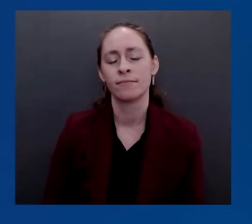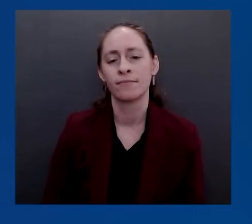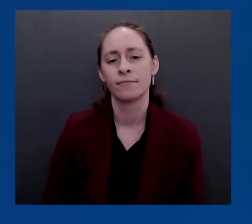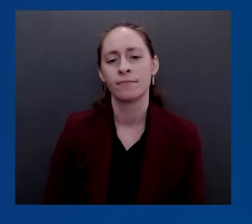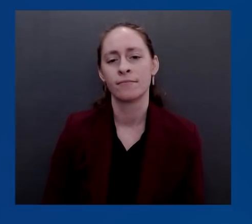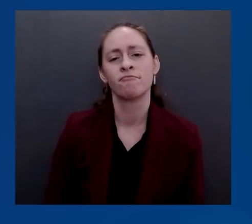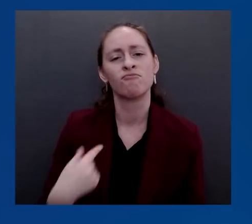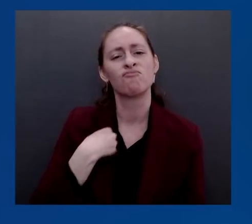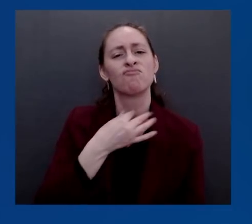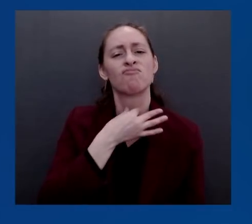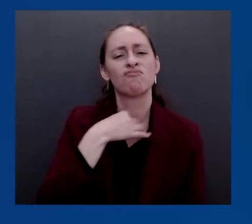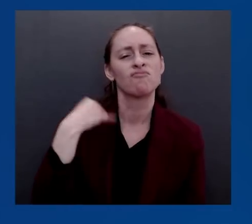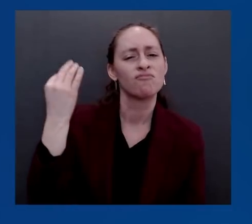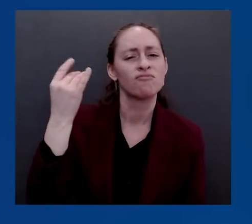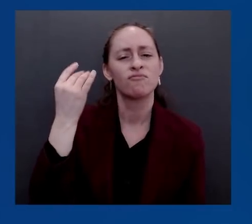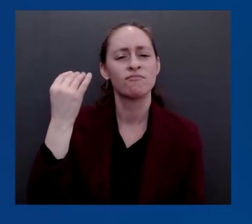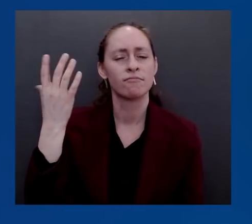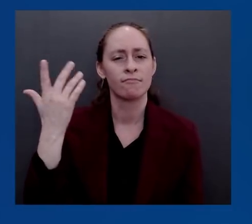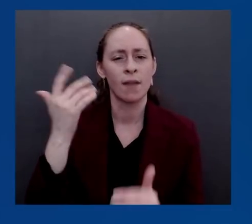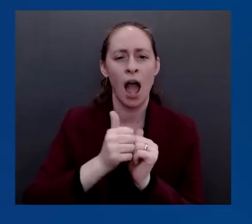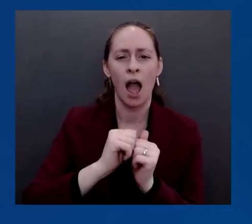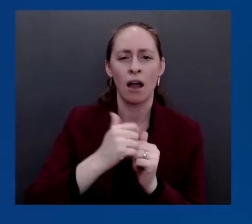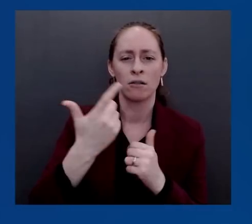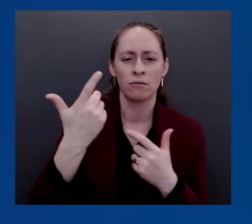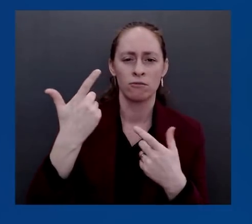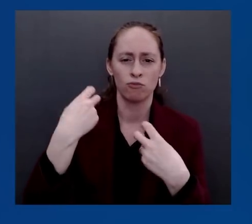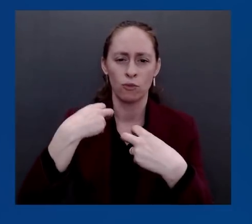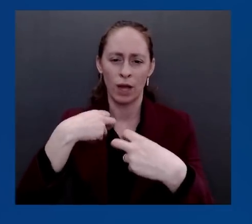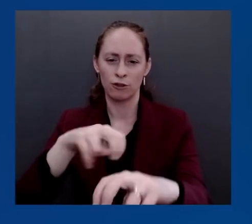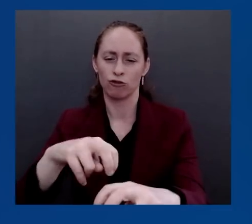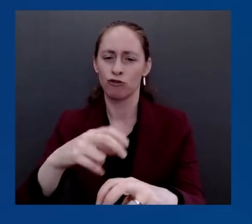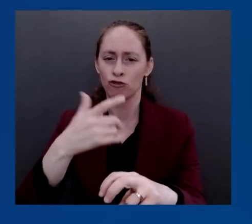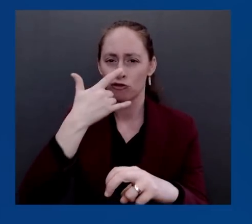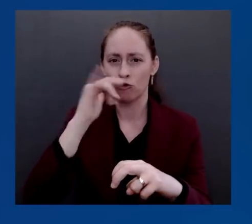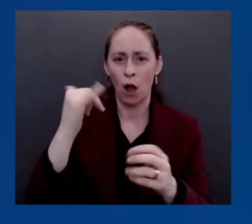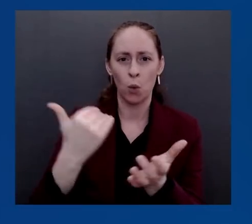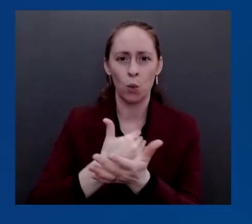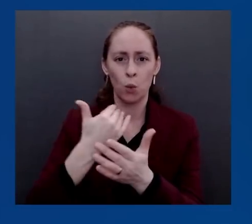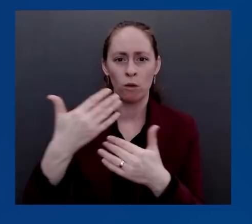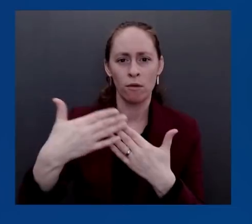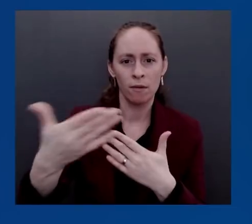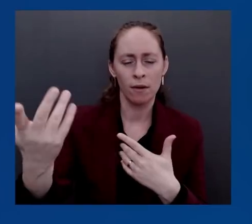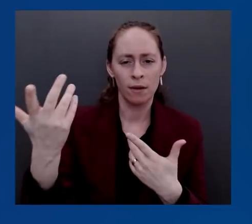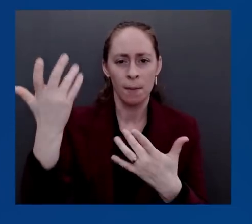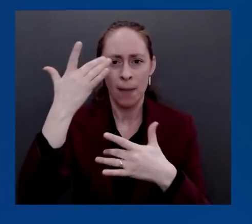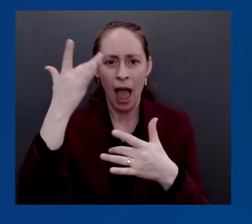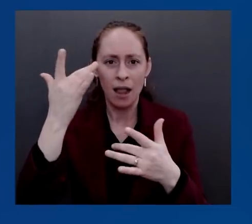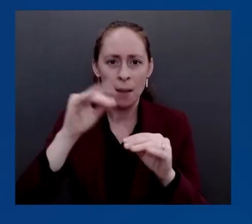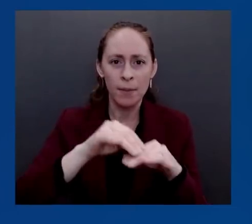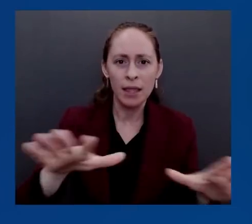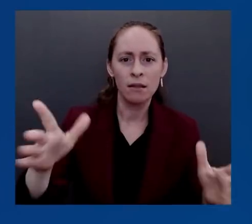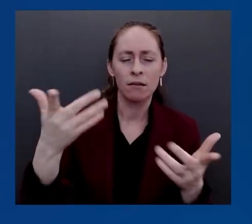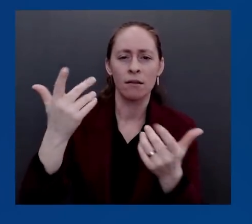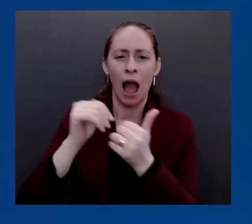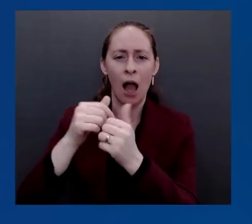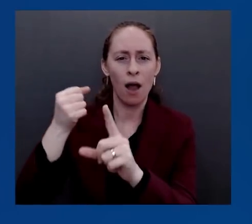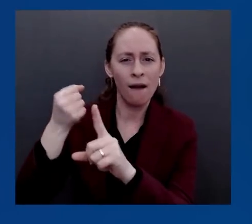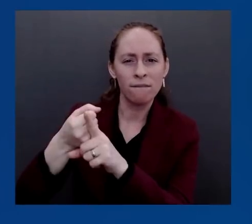by its effects on hospitals and severe disease, how should people take into account the risk of long COVID